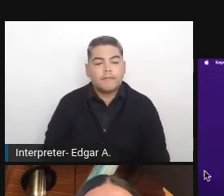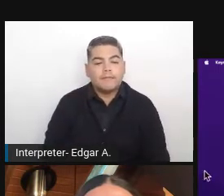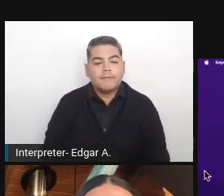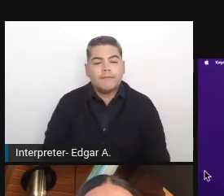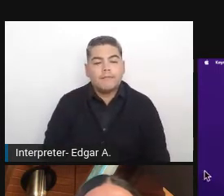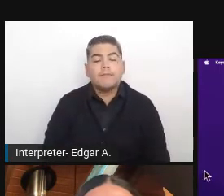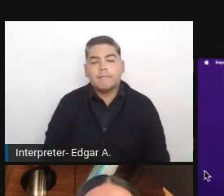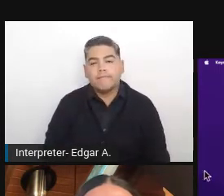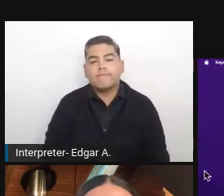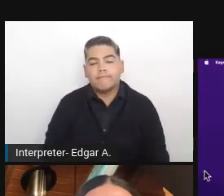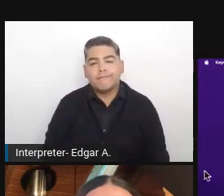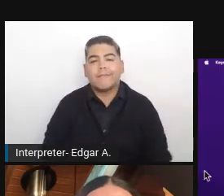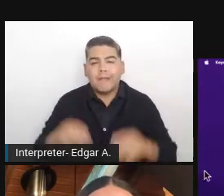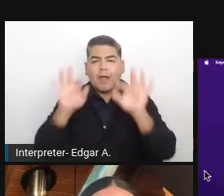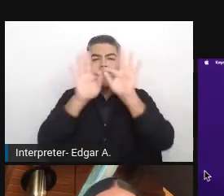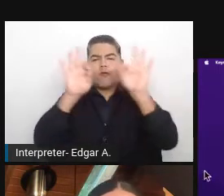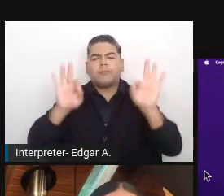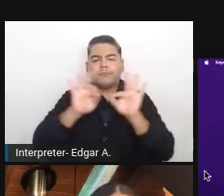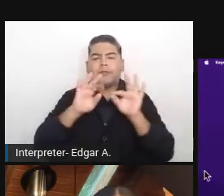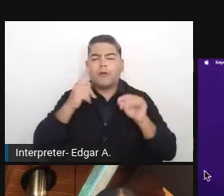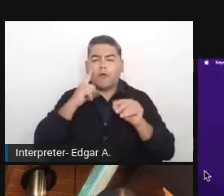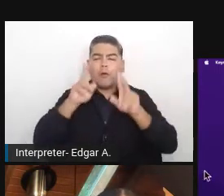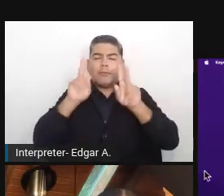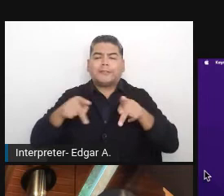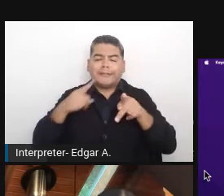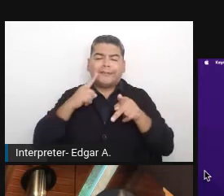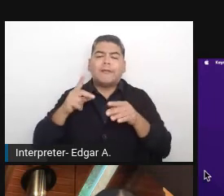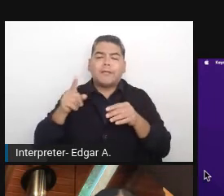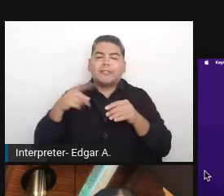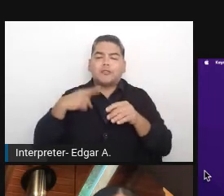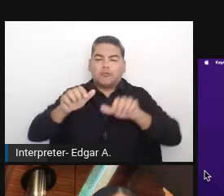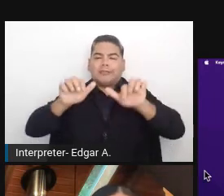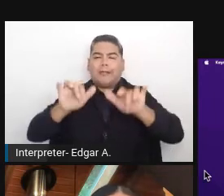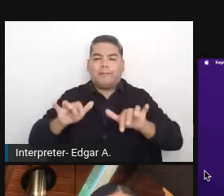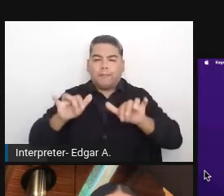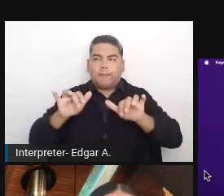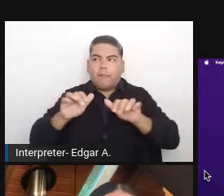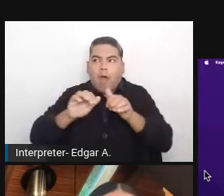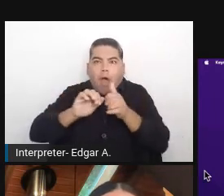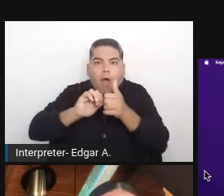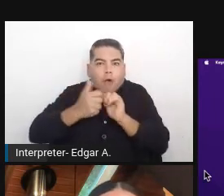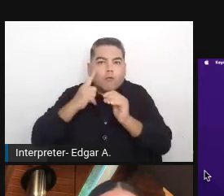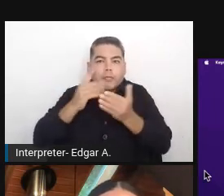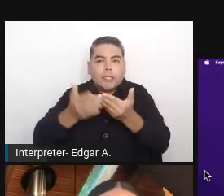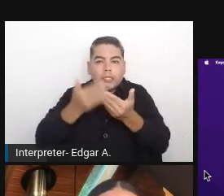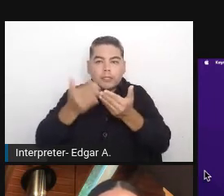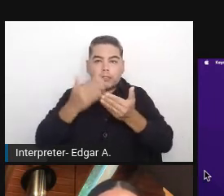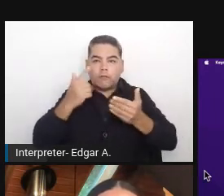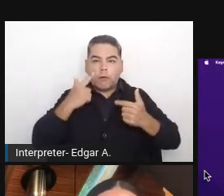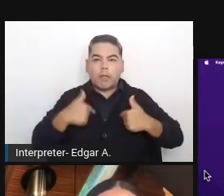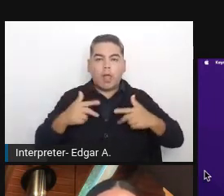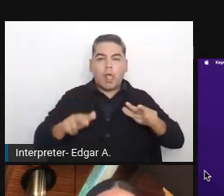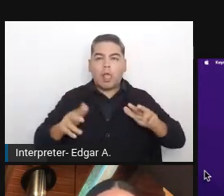How to help your user fill out a form as easy as possible. The last thing you want, that users leave